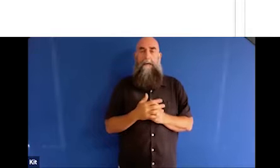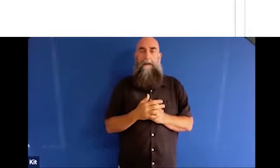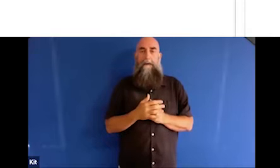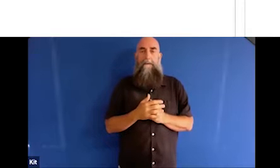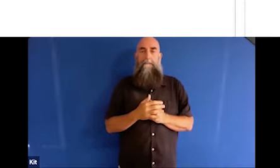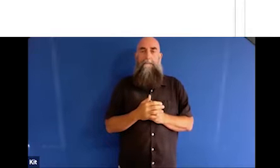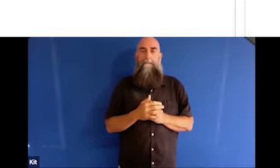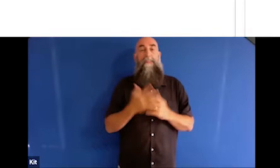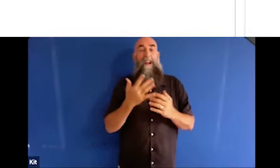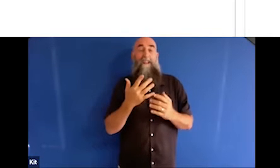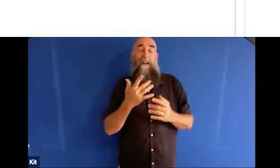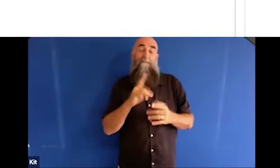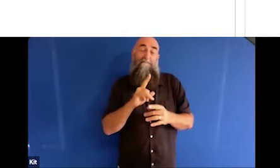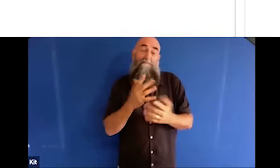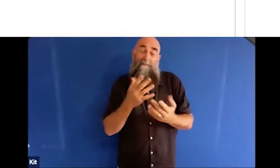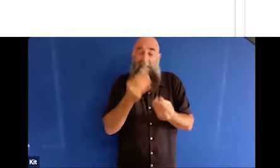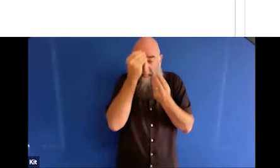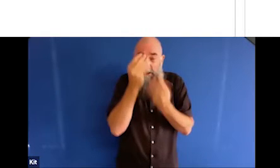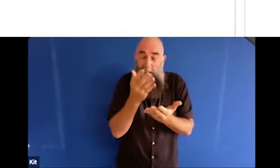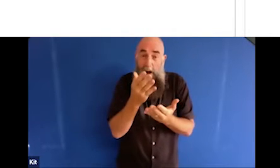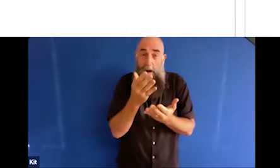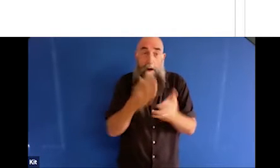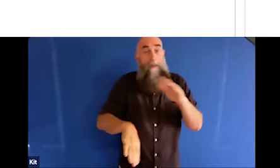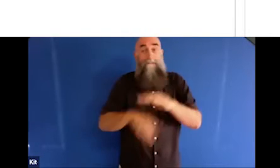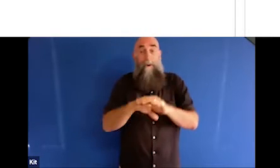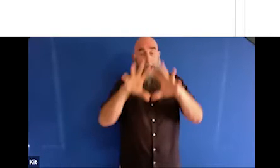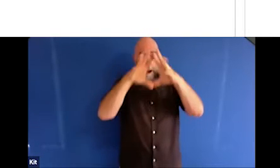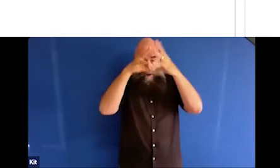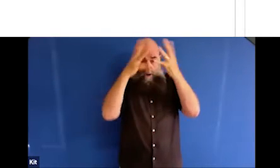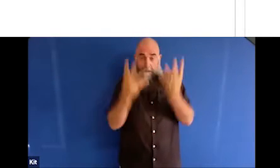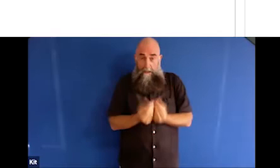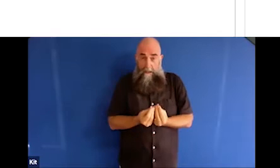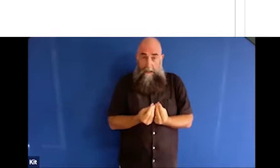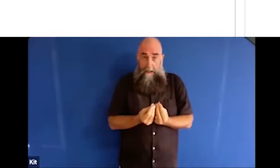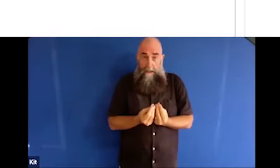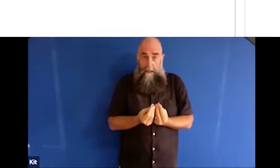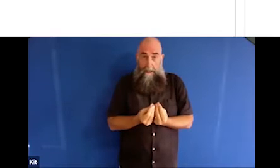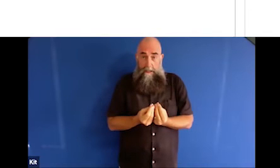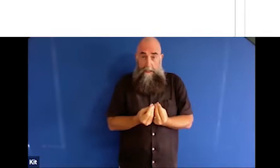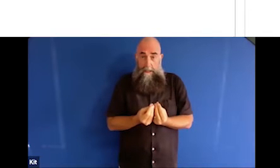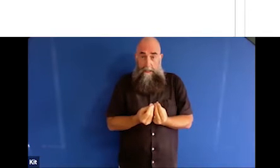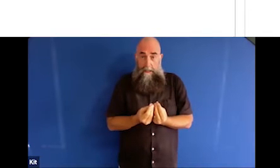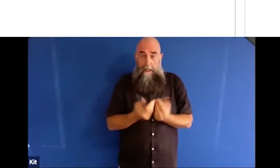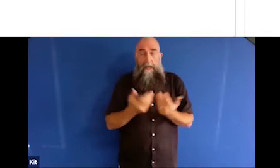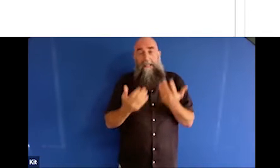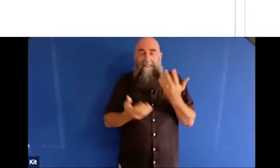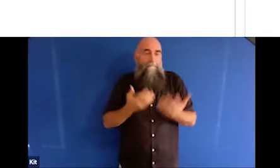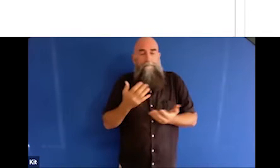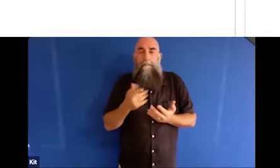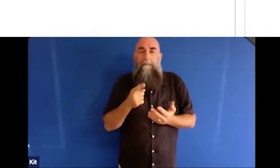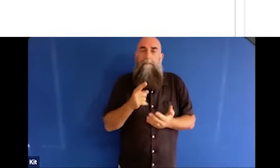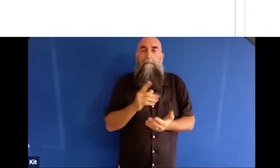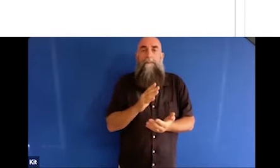But basically, overall, what the viability it's the it's basically about how achievable